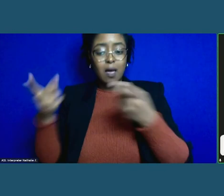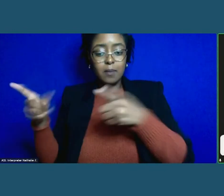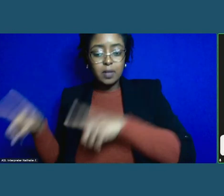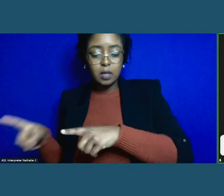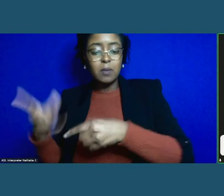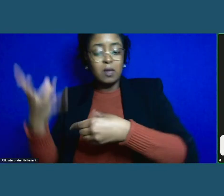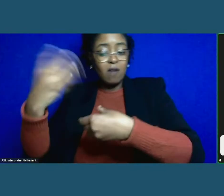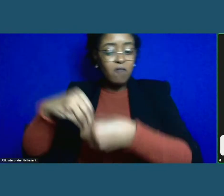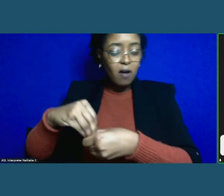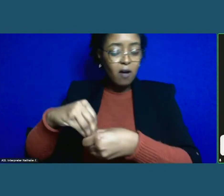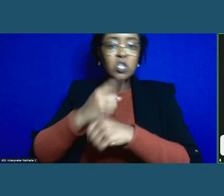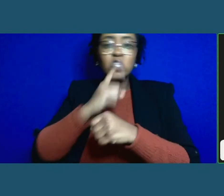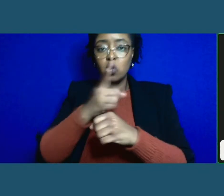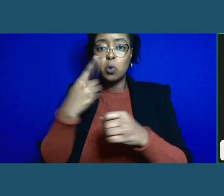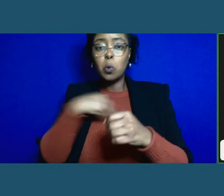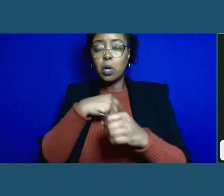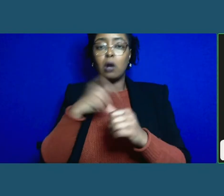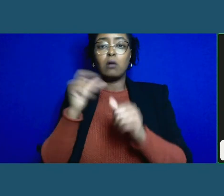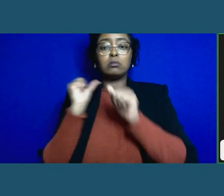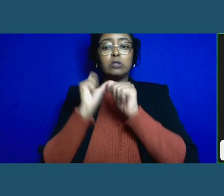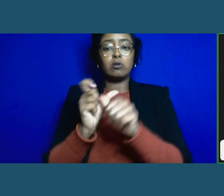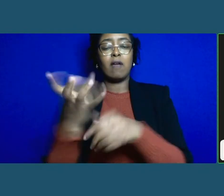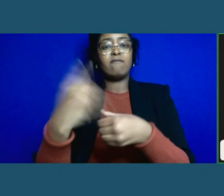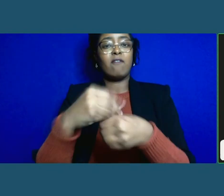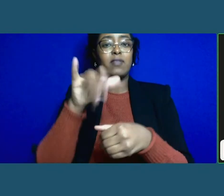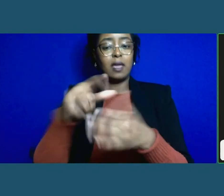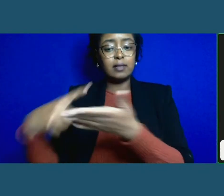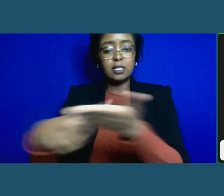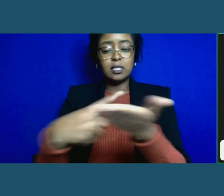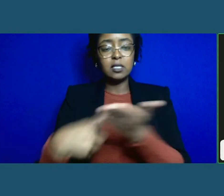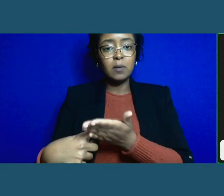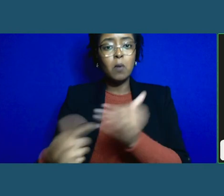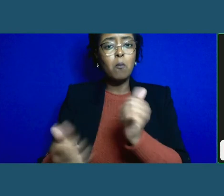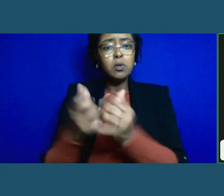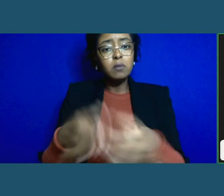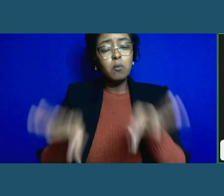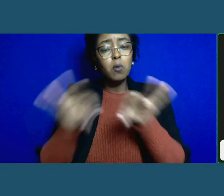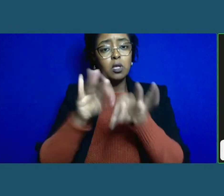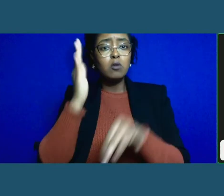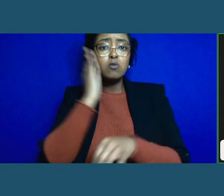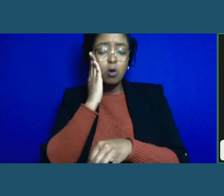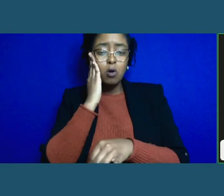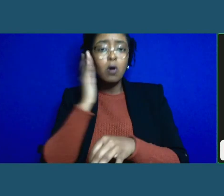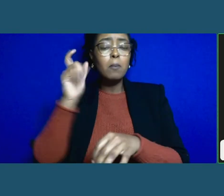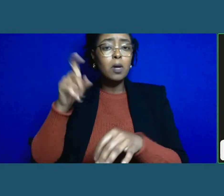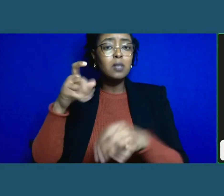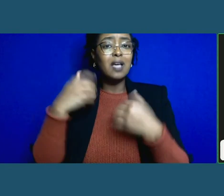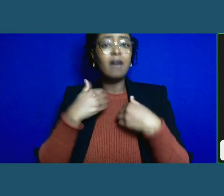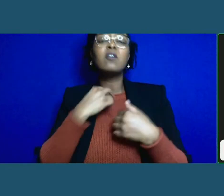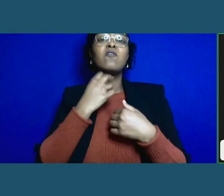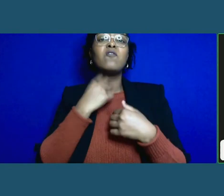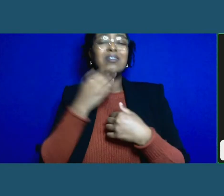it's important for us to stay astute to what's going on an to be involved. So that were never left out of the conversation.